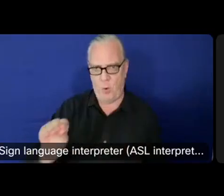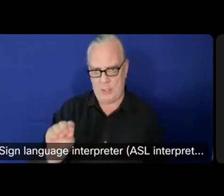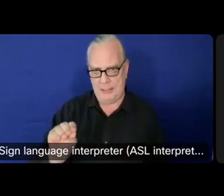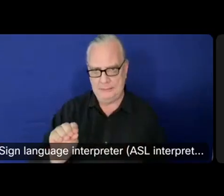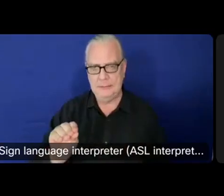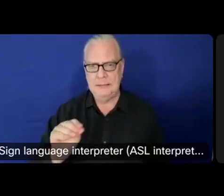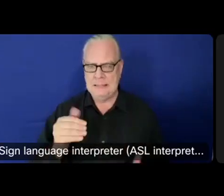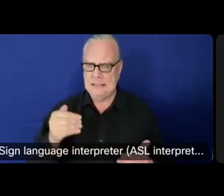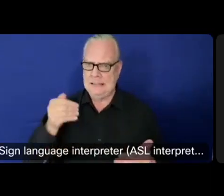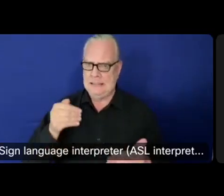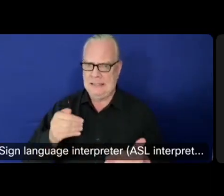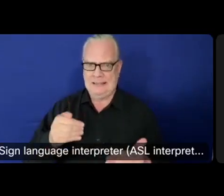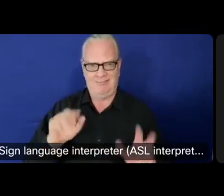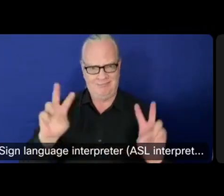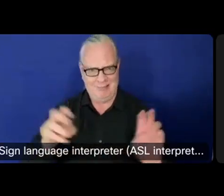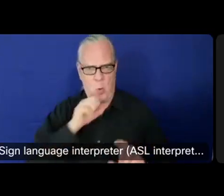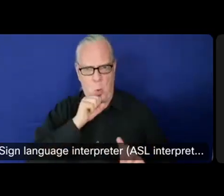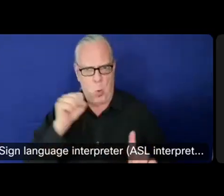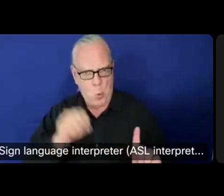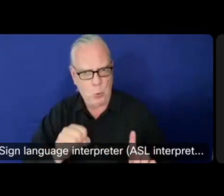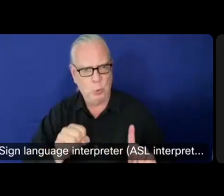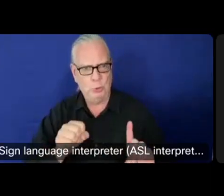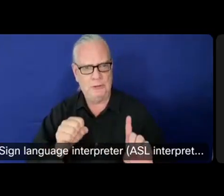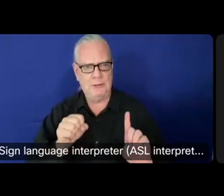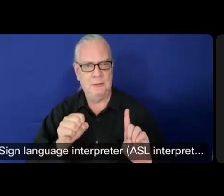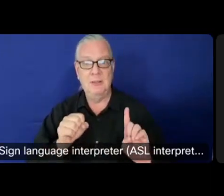now firmly within menopause and living with all of